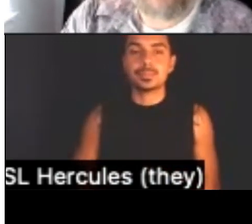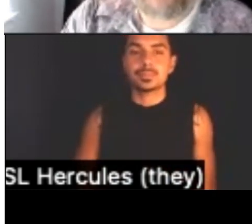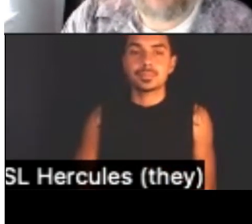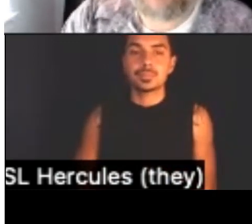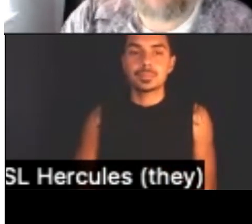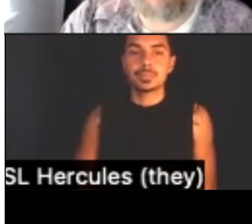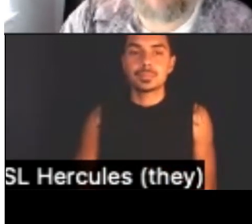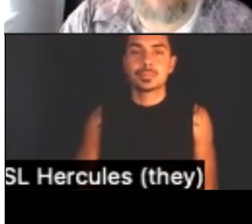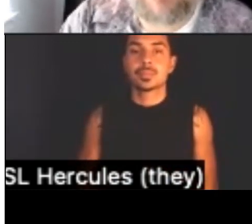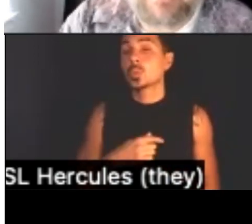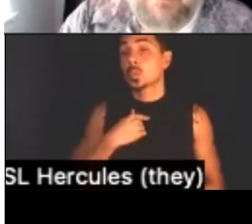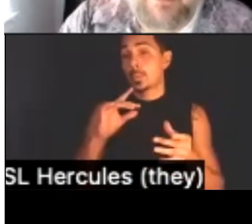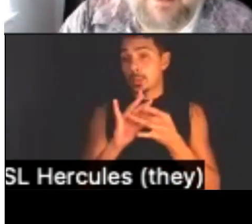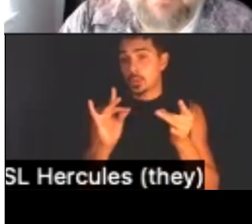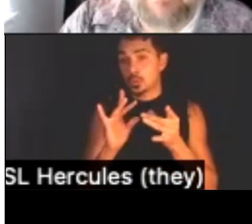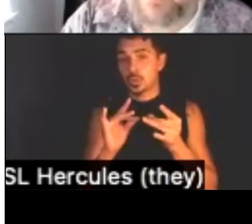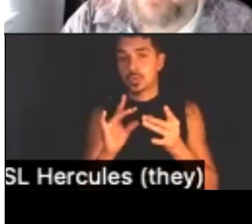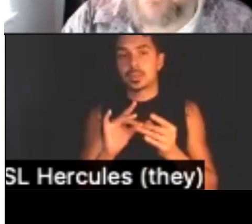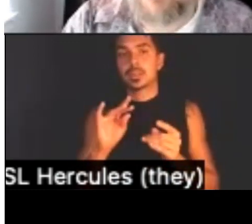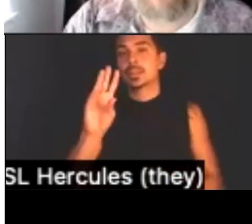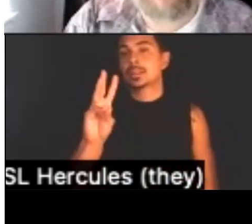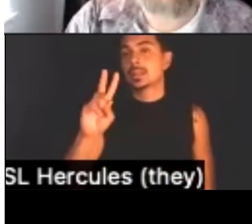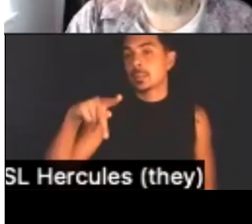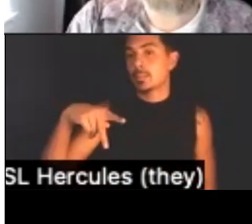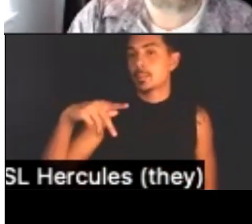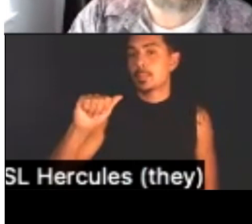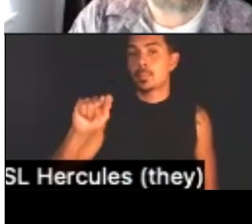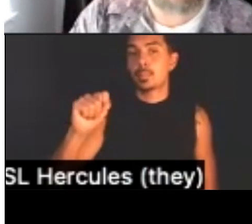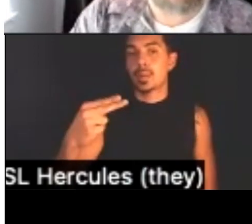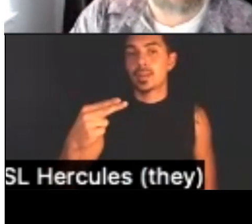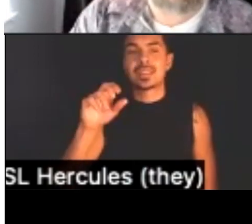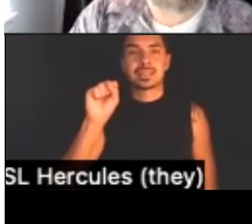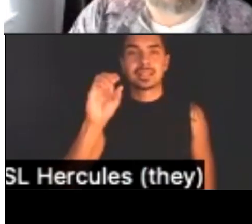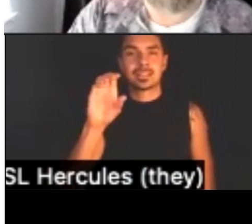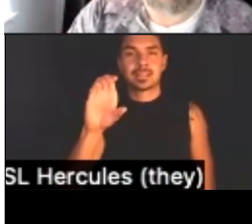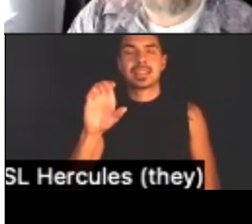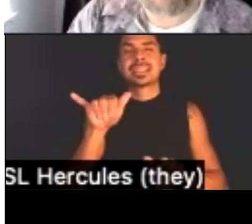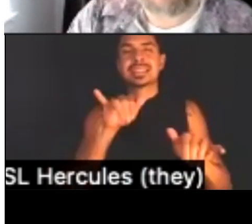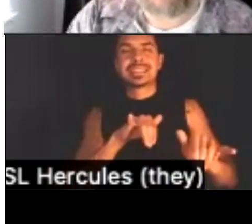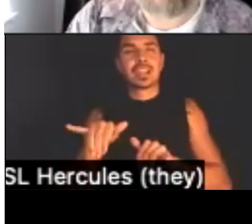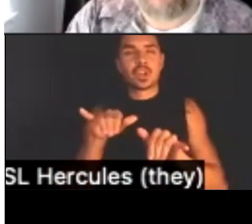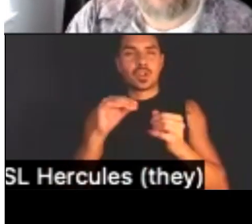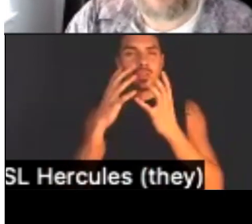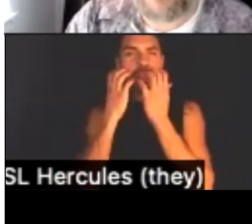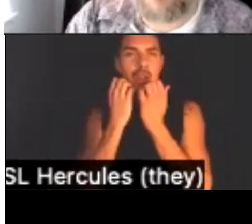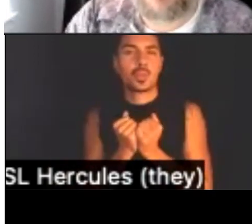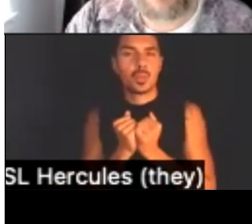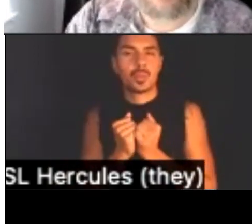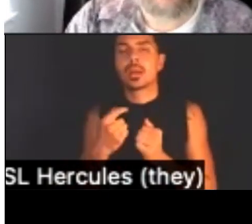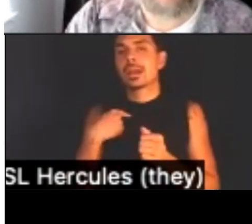We mentioned the WPATH Standards of Care before, and I briefly mentioned informed consent models.